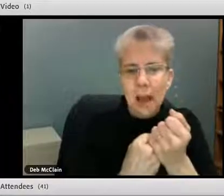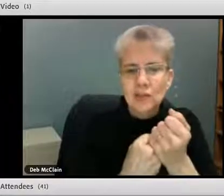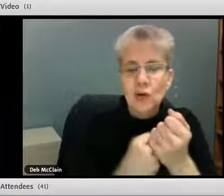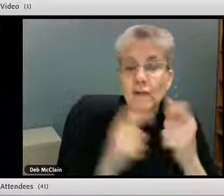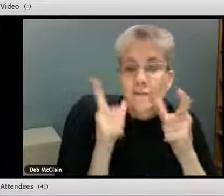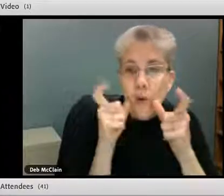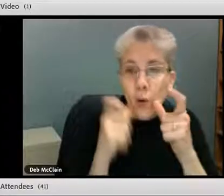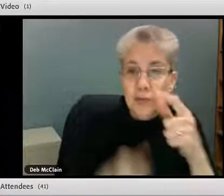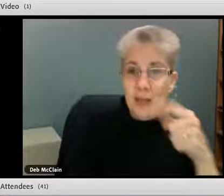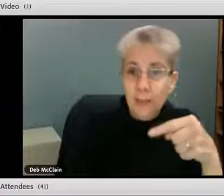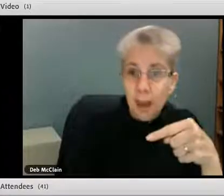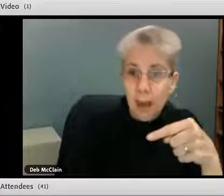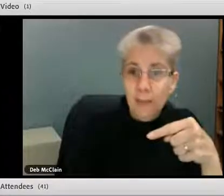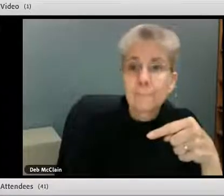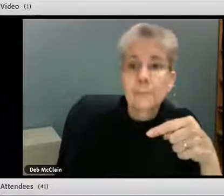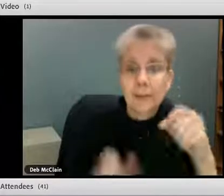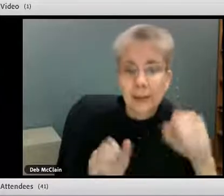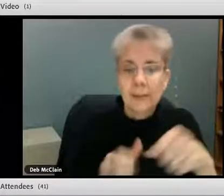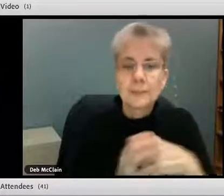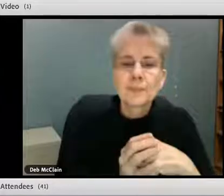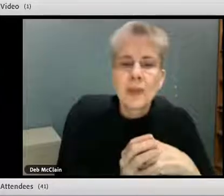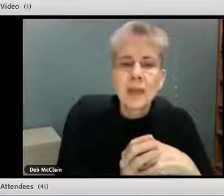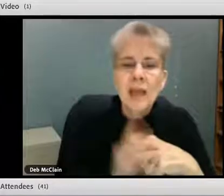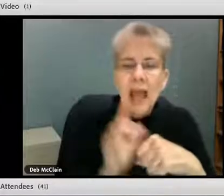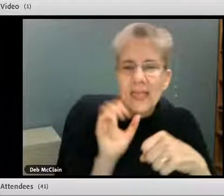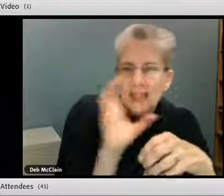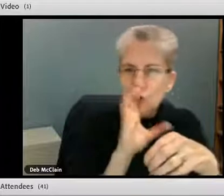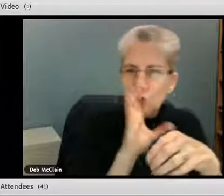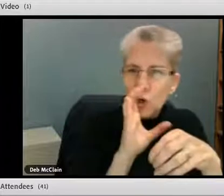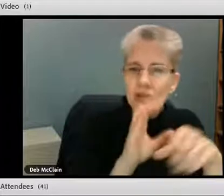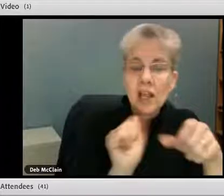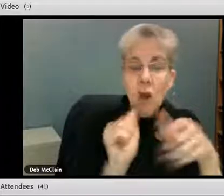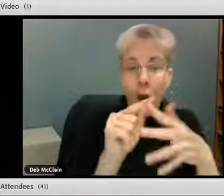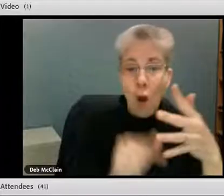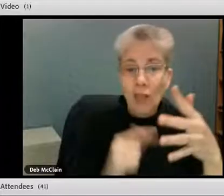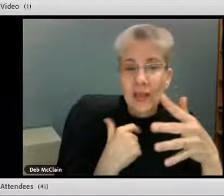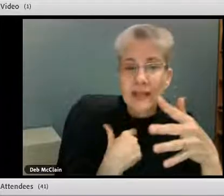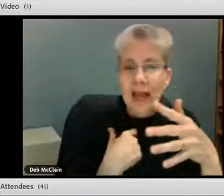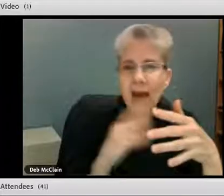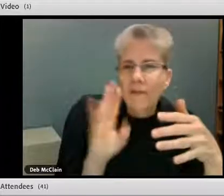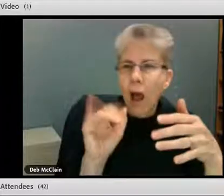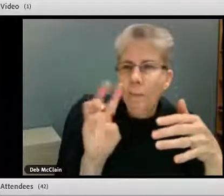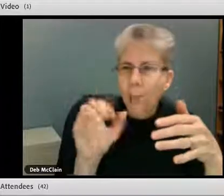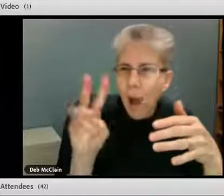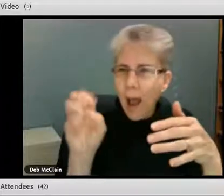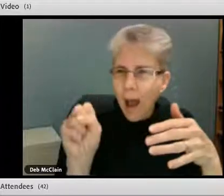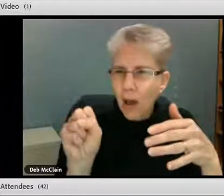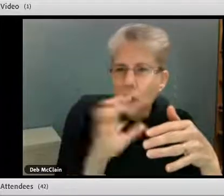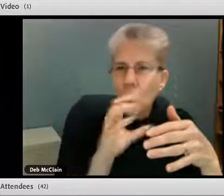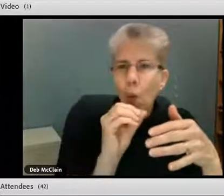And there's a search. And all of these have a browse and a search. So I can put in woman with computer,